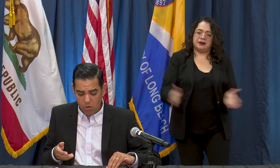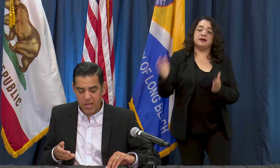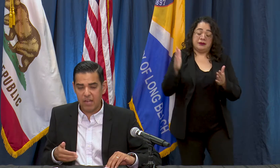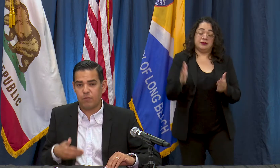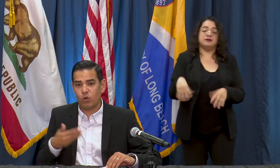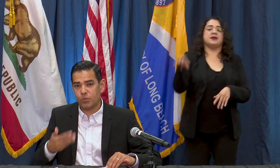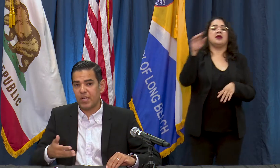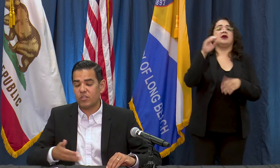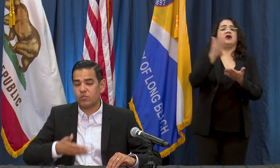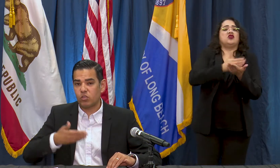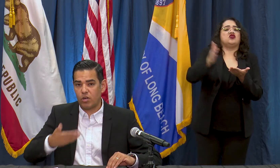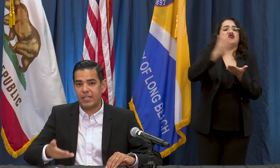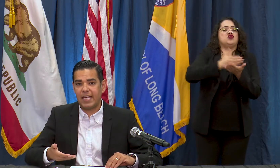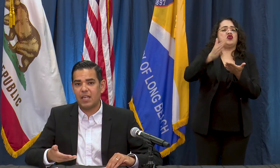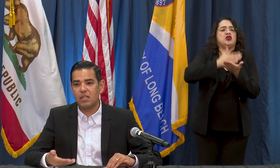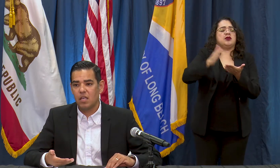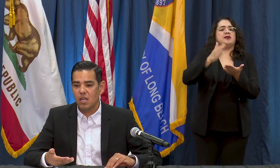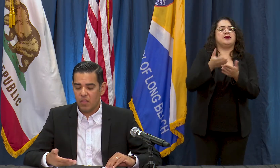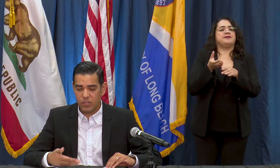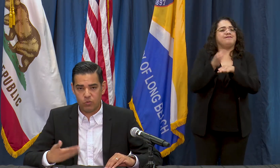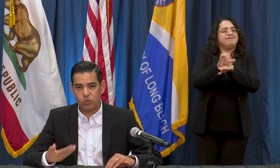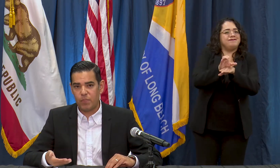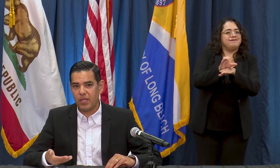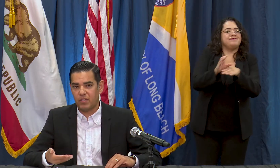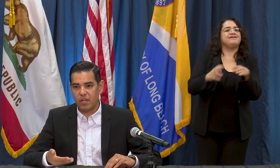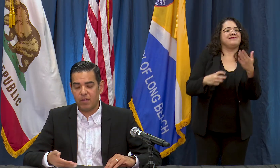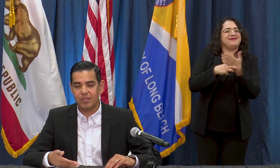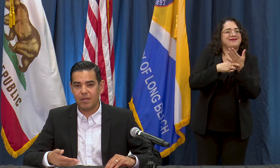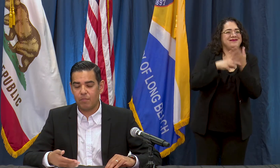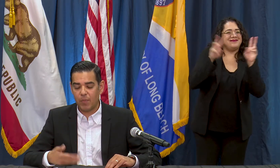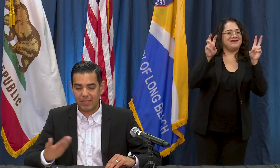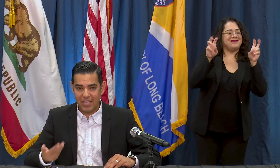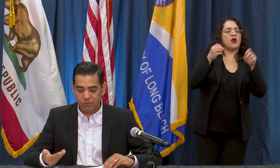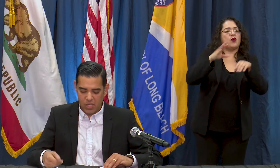that enforcement has started again, street-sweeping is a public safety issue,